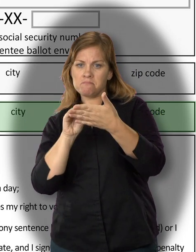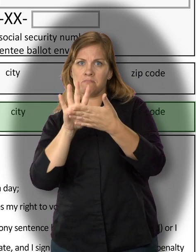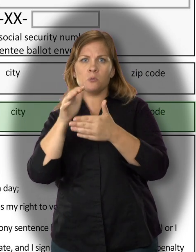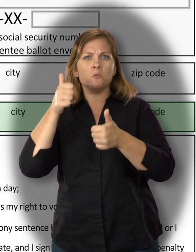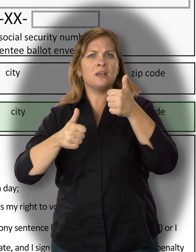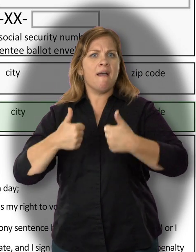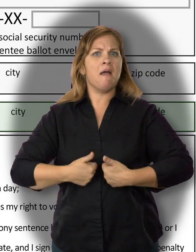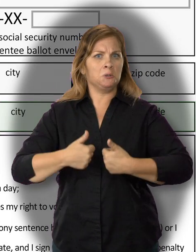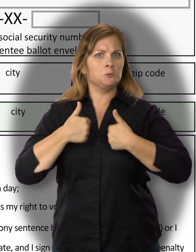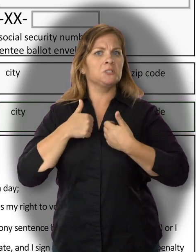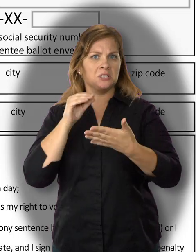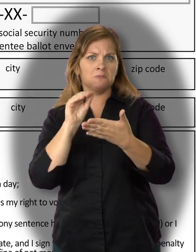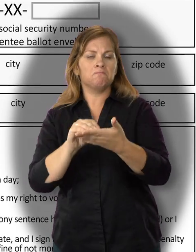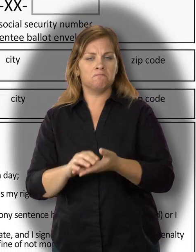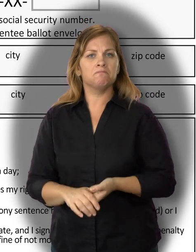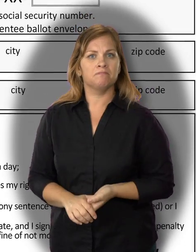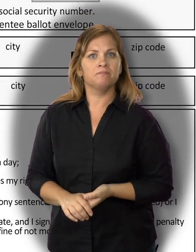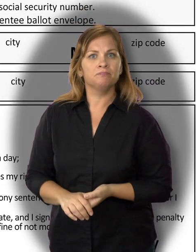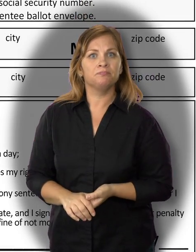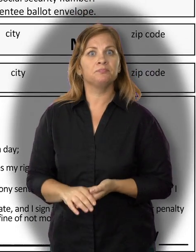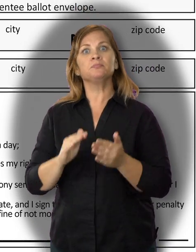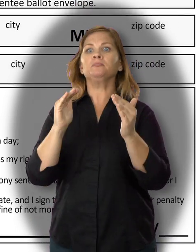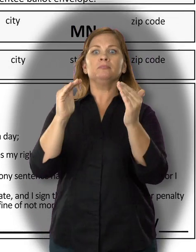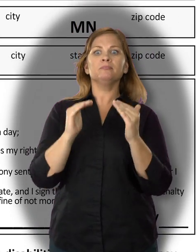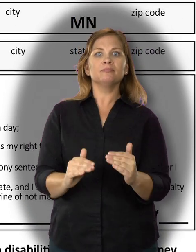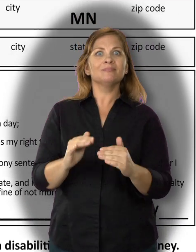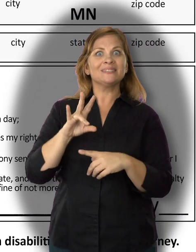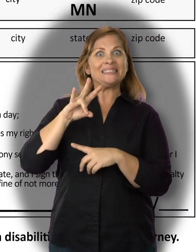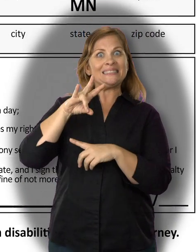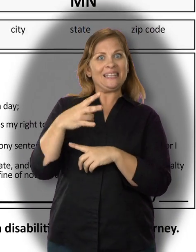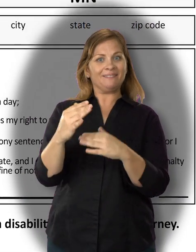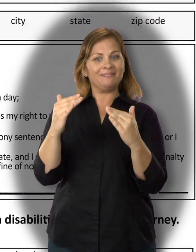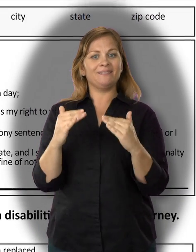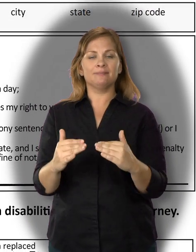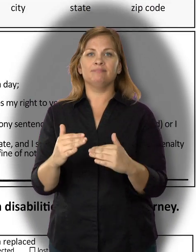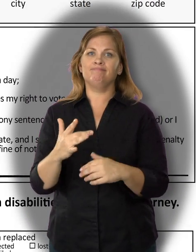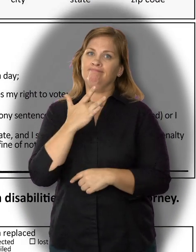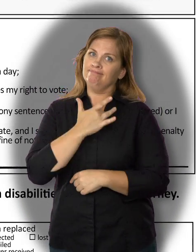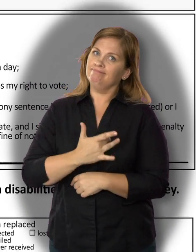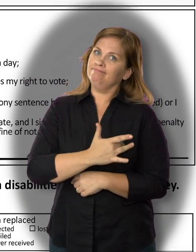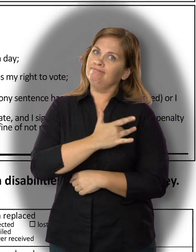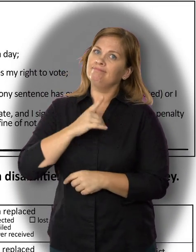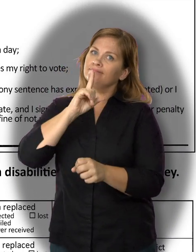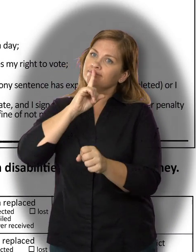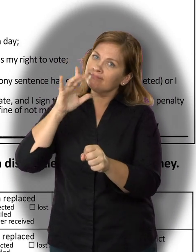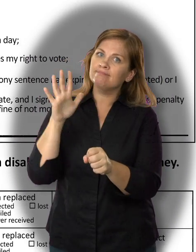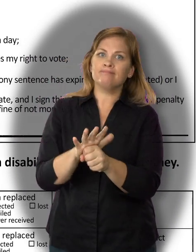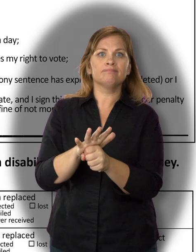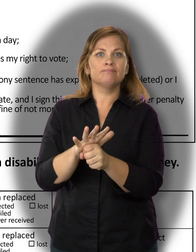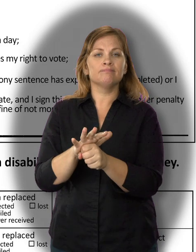3. if you'll be out of town, you can put an address in a different town or state.